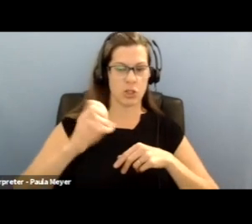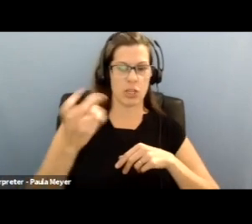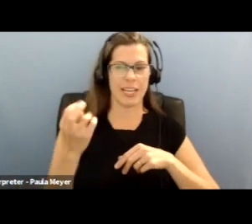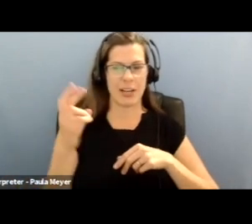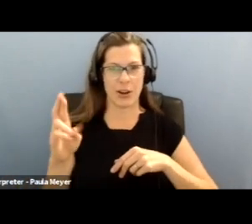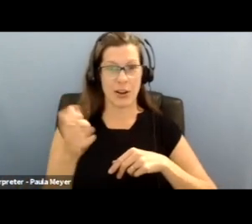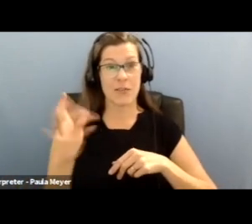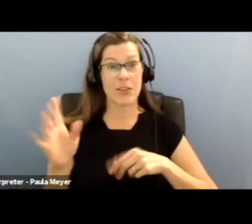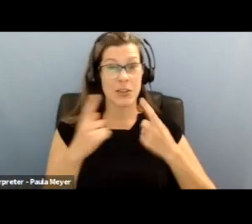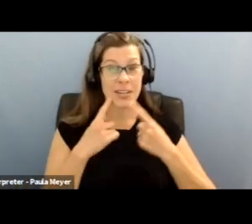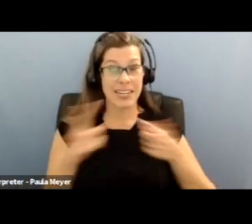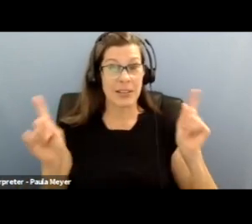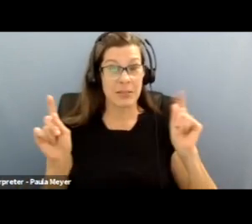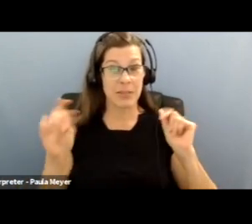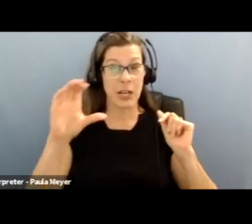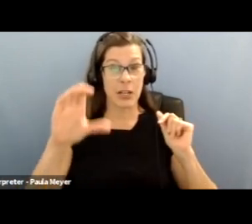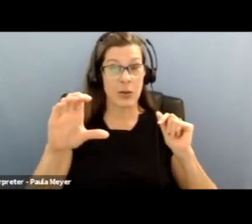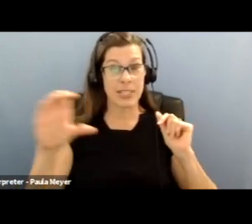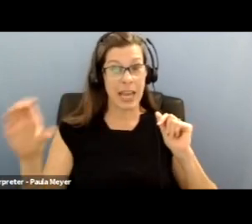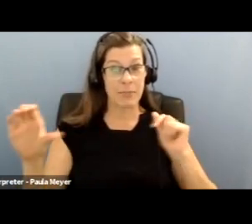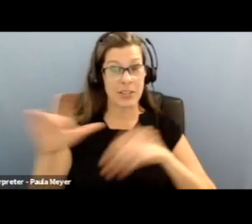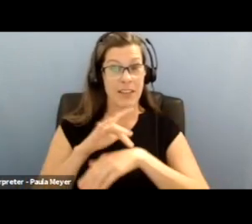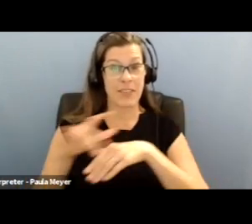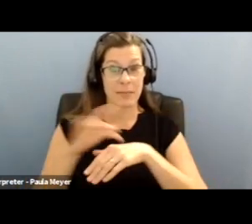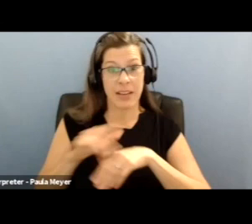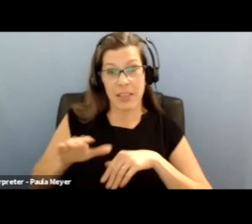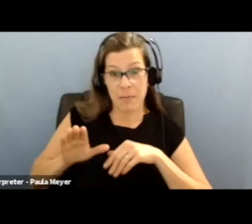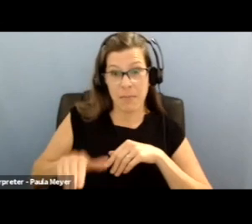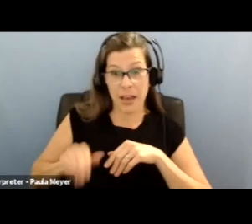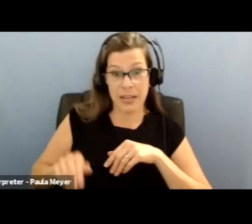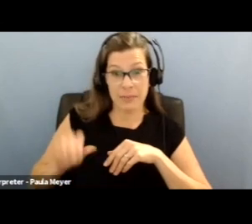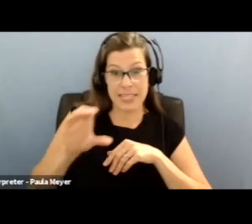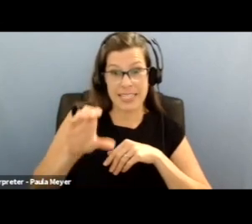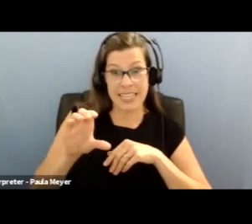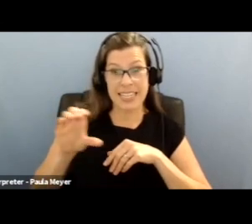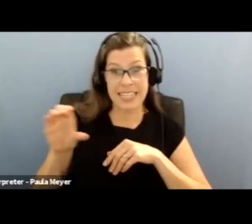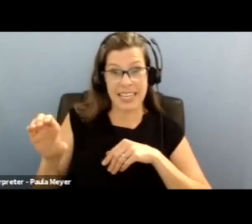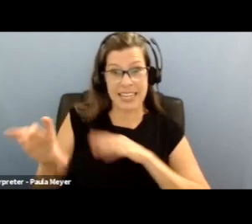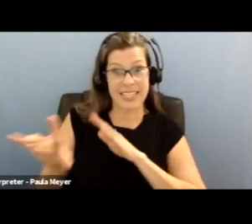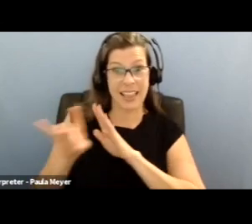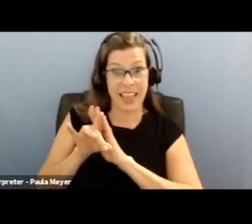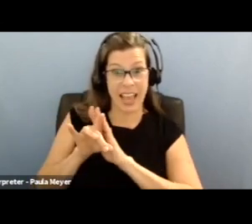We have closed captions available by selecting the CC button at the bottom of your Zoom screen and selecting Show Subtitle.